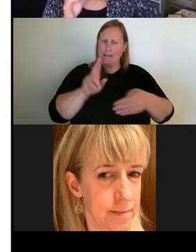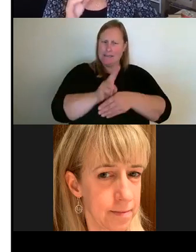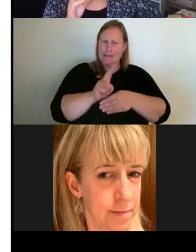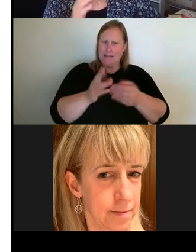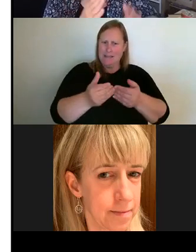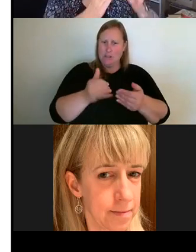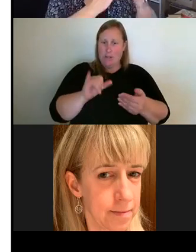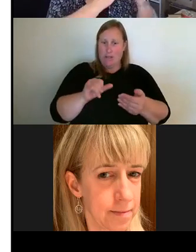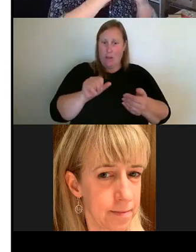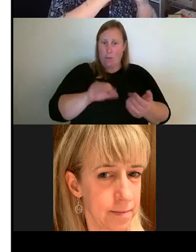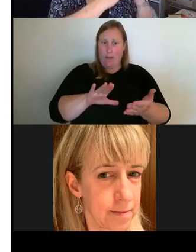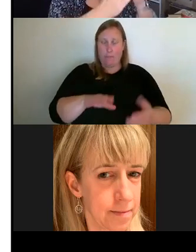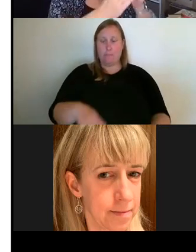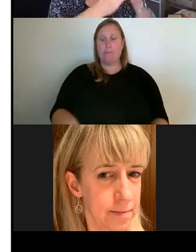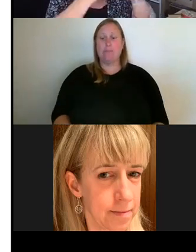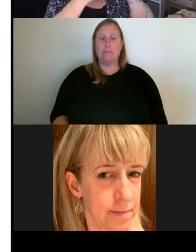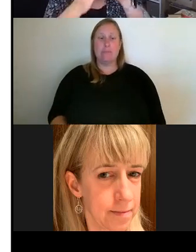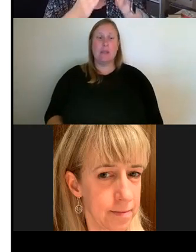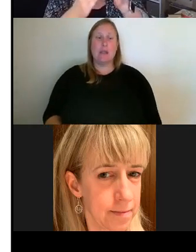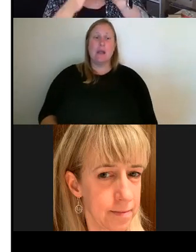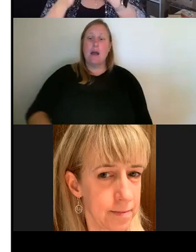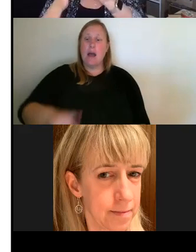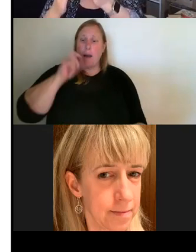Because there is consistent spacing between